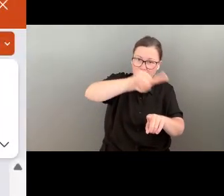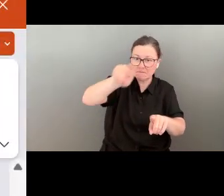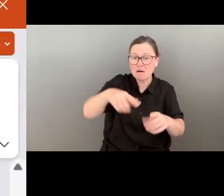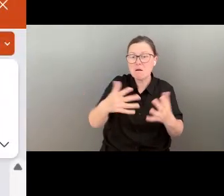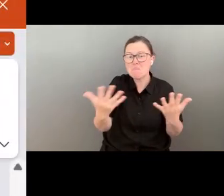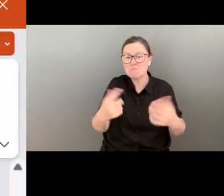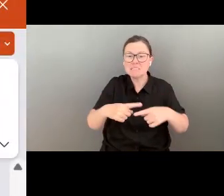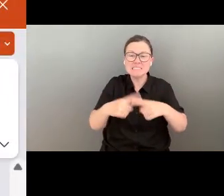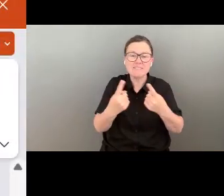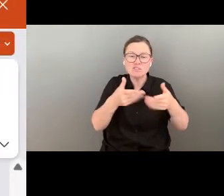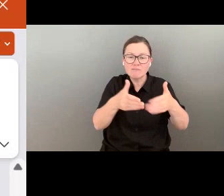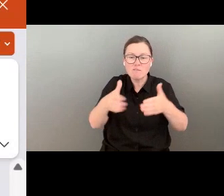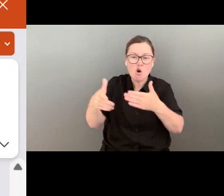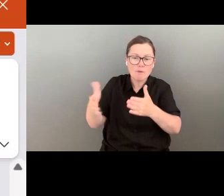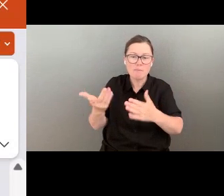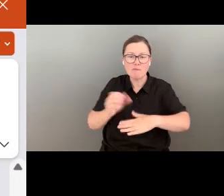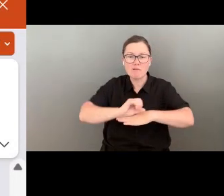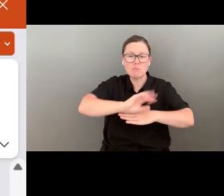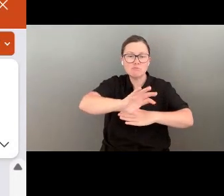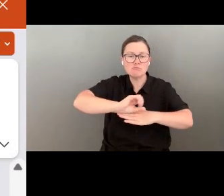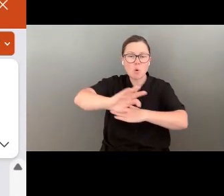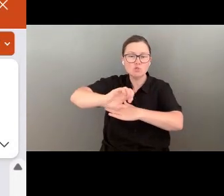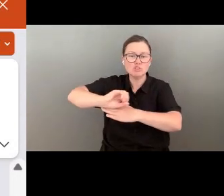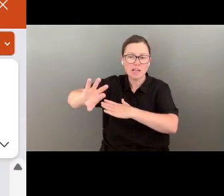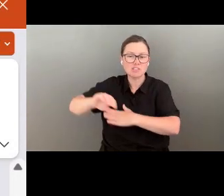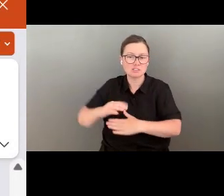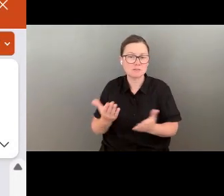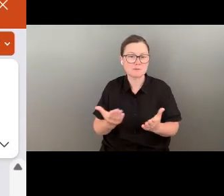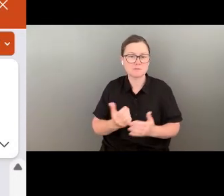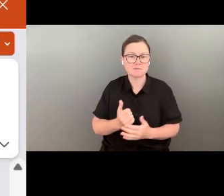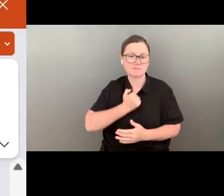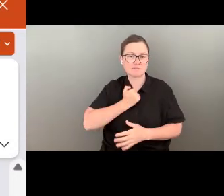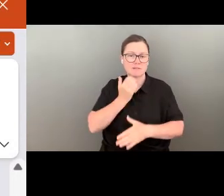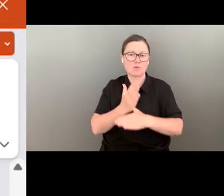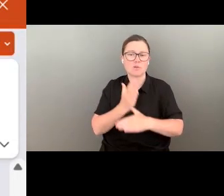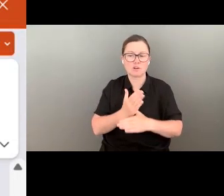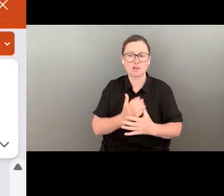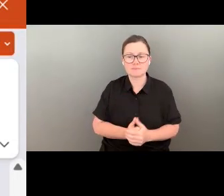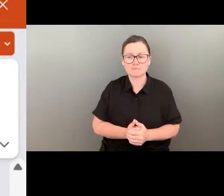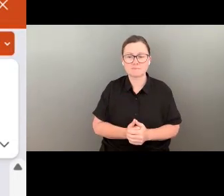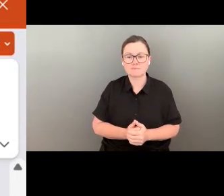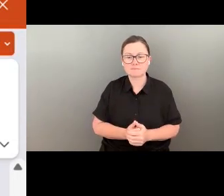Thank you. Is it Eleanor. Oh, no.